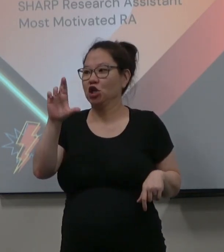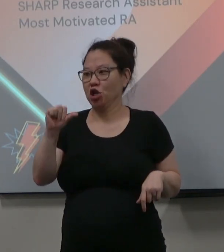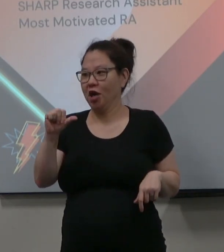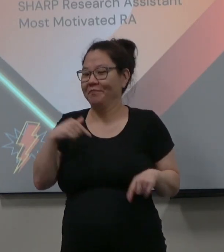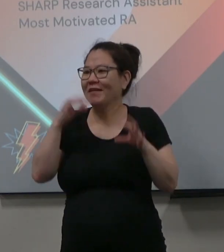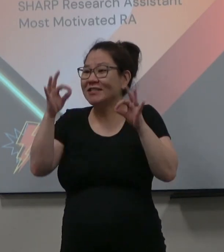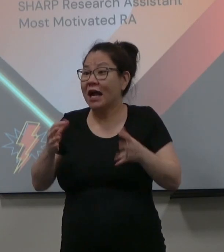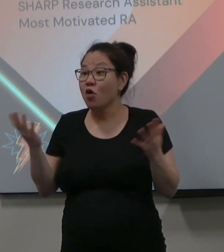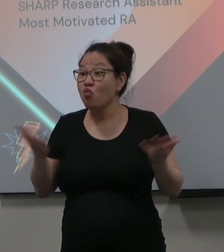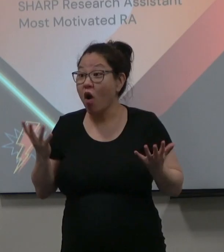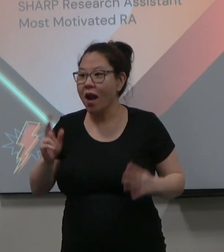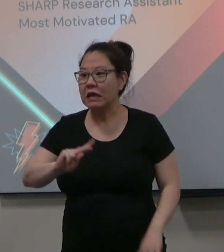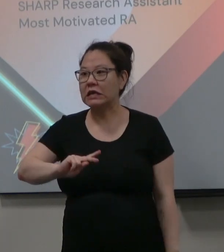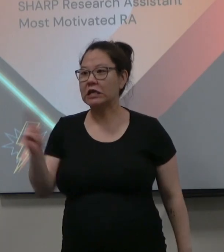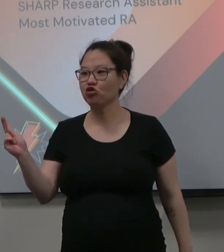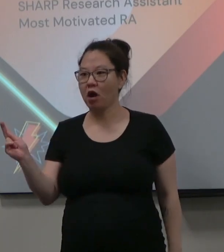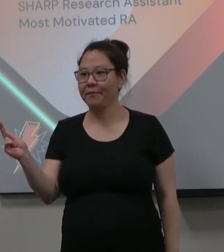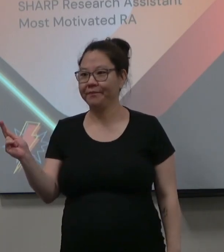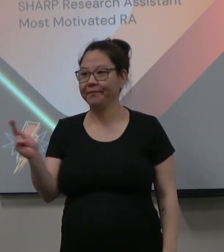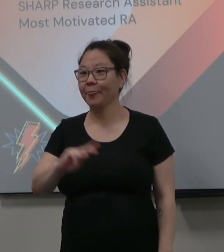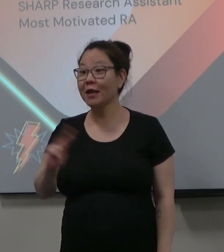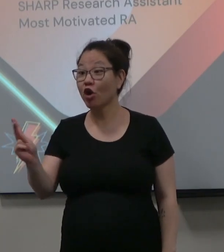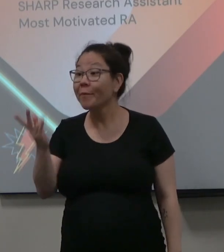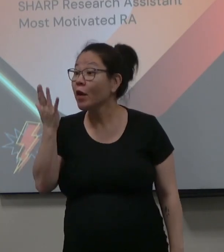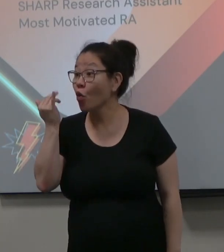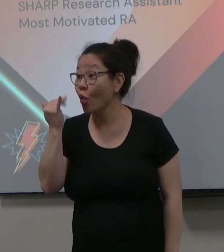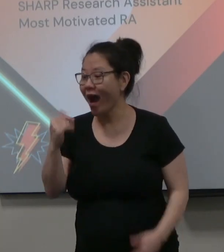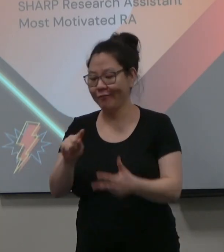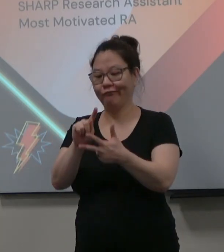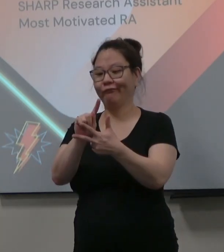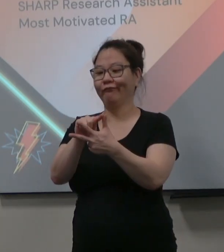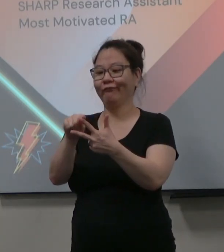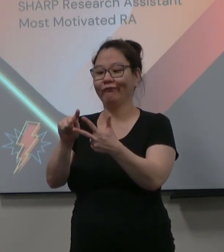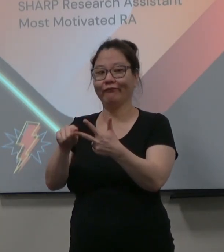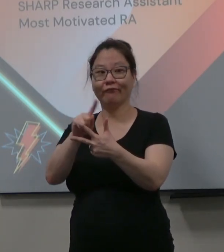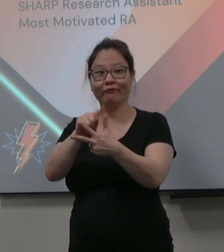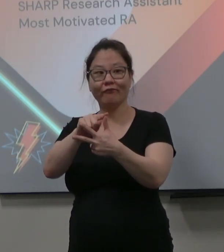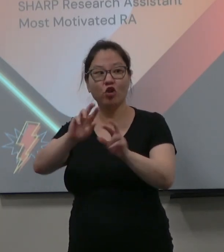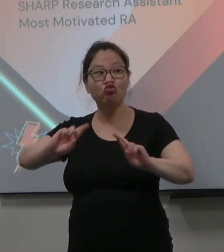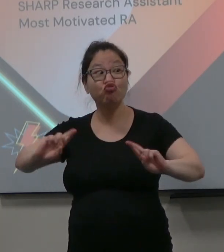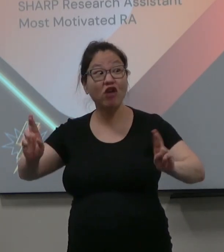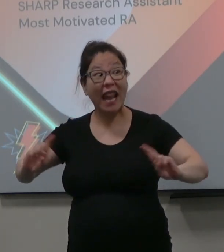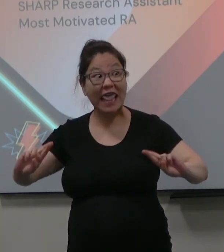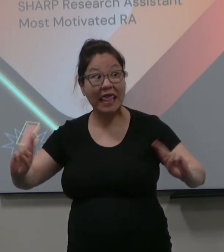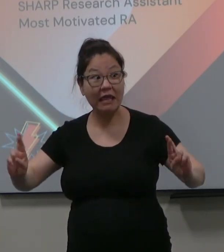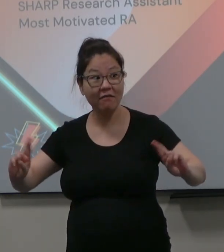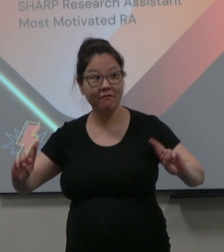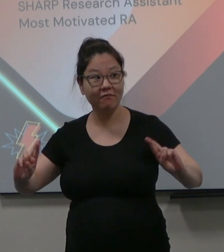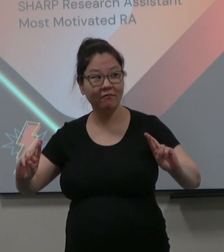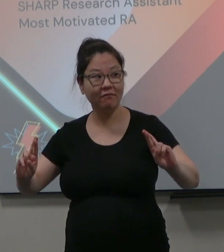about a name sign for Kira, and I've decided on this, and there are three reasons why. Ready?